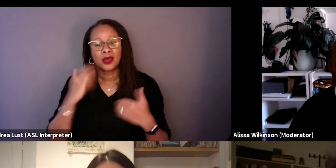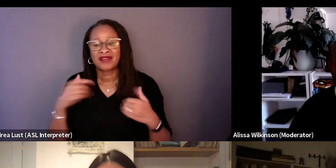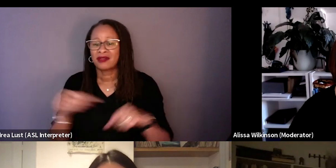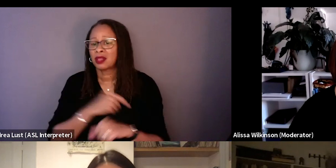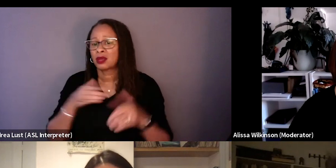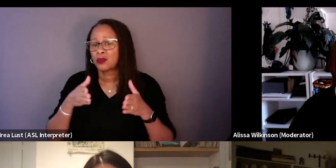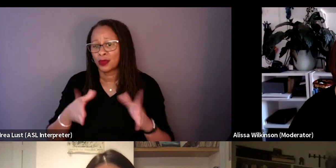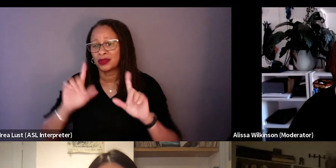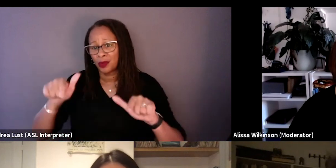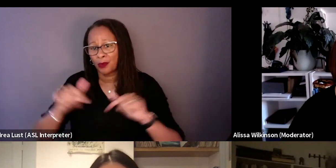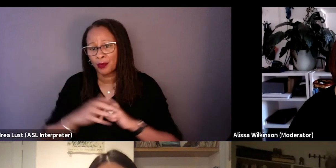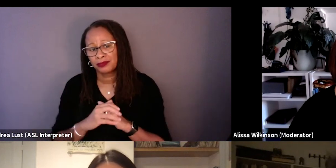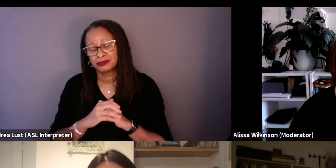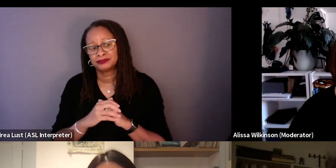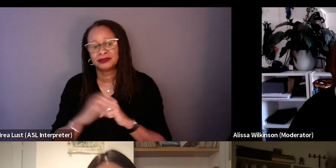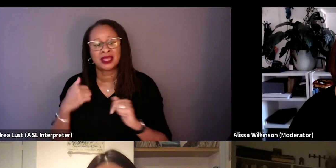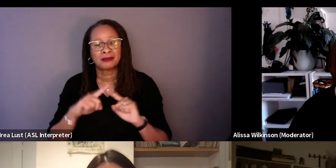but we have to push for it.